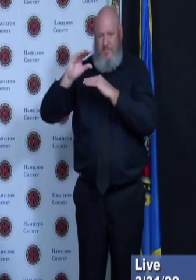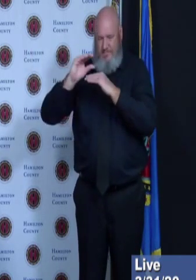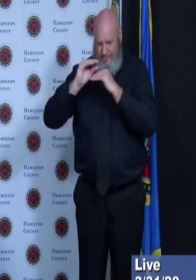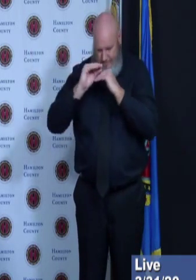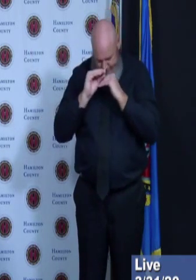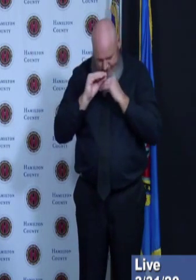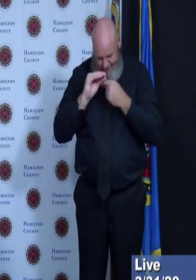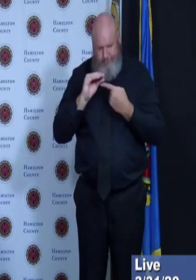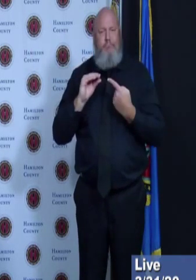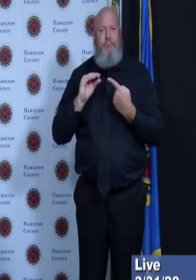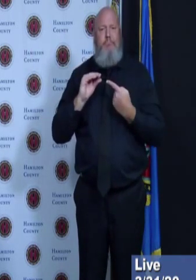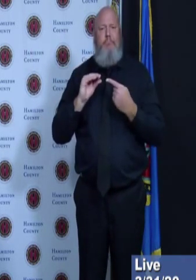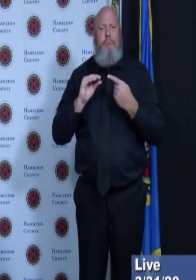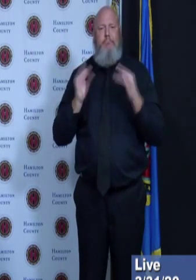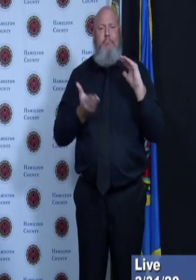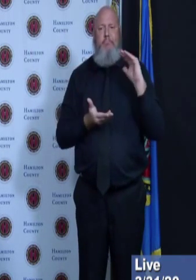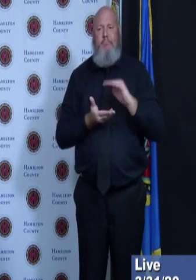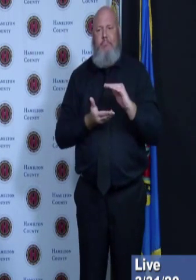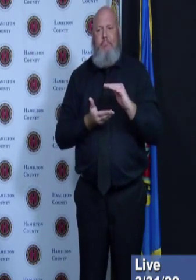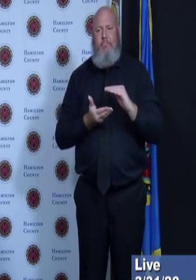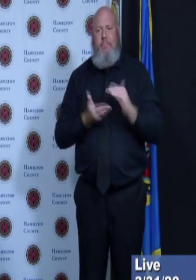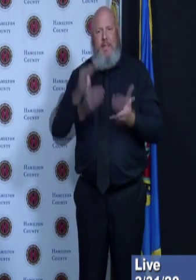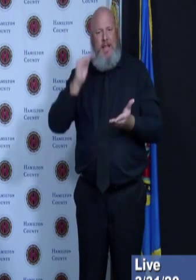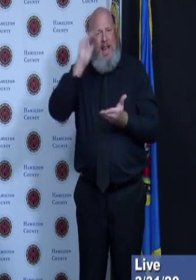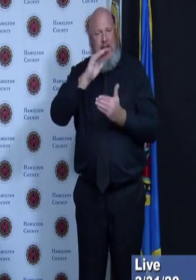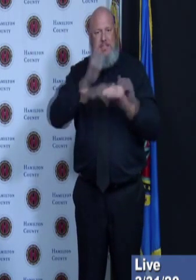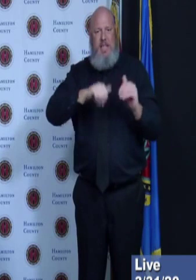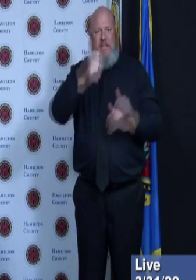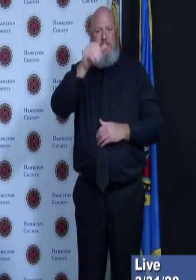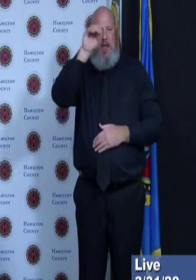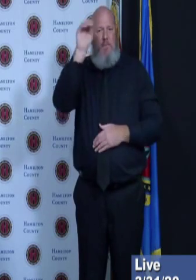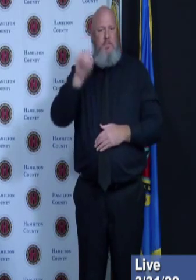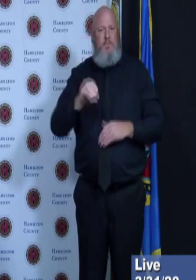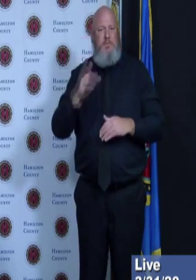we're taking it in a bunch of different funds but I think you'll hear from Jeff